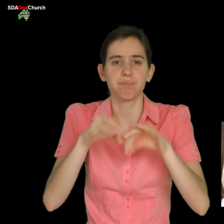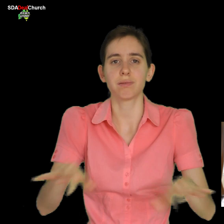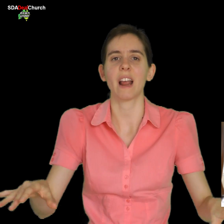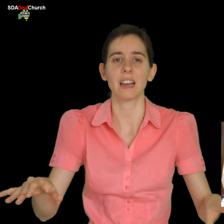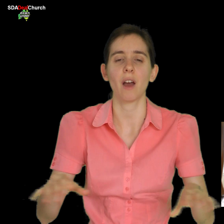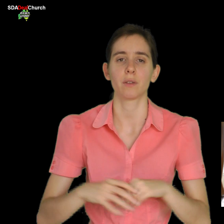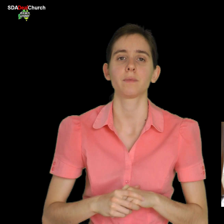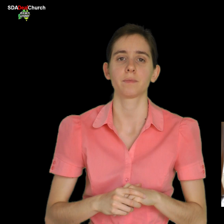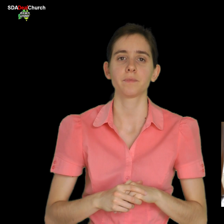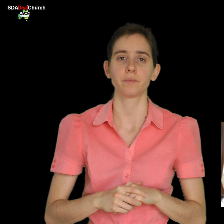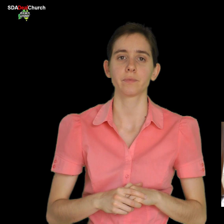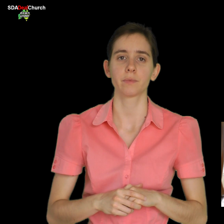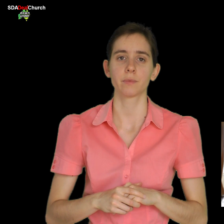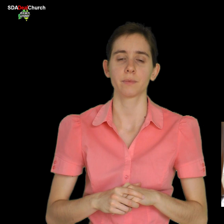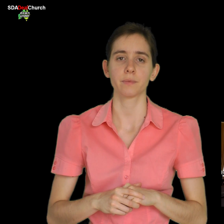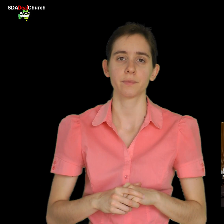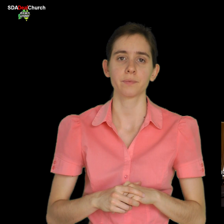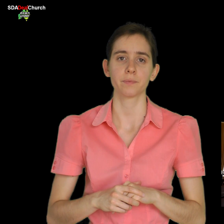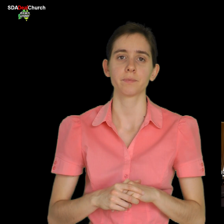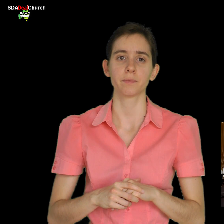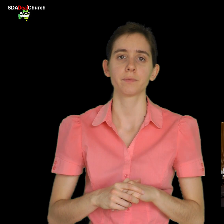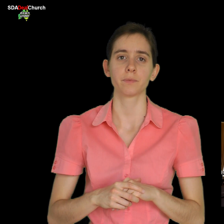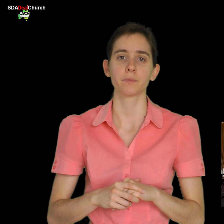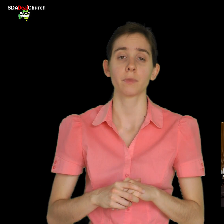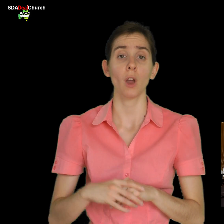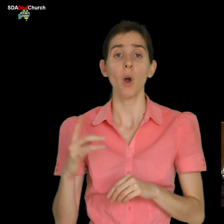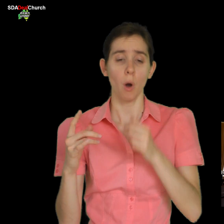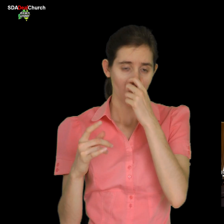inactive chemicals. We also need millions